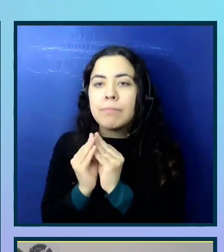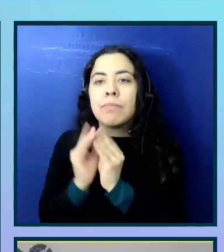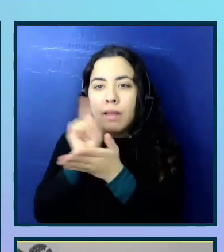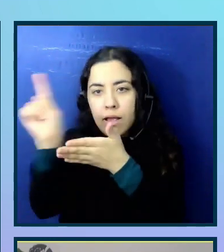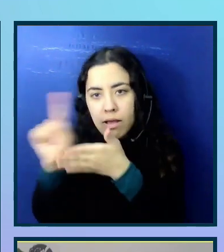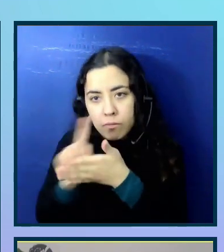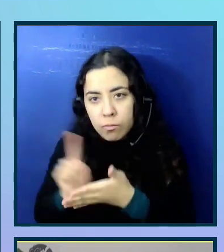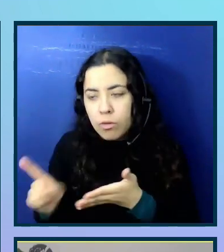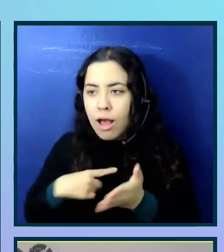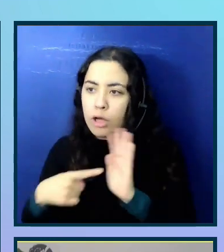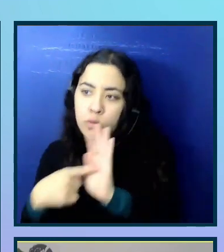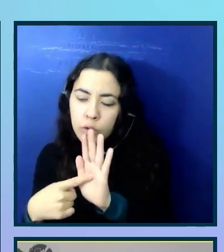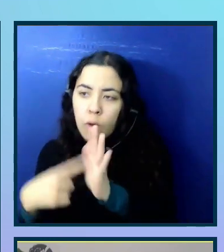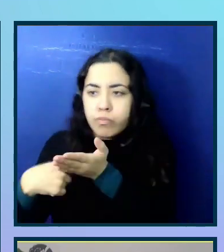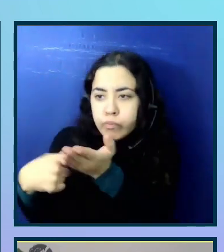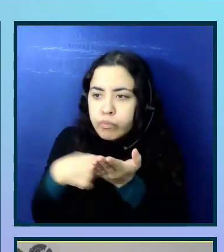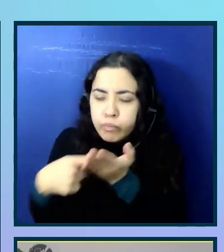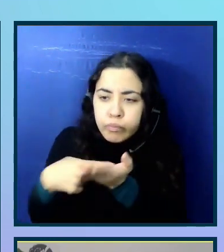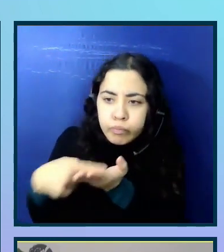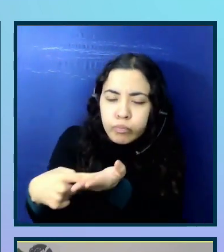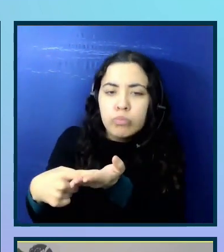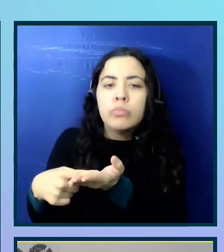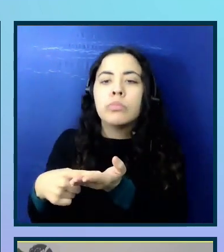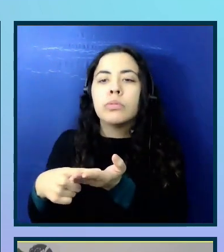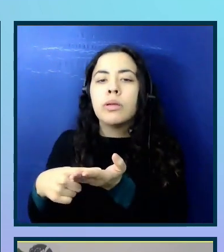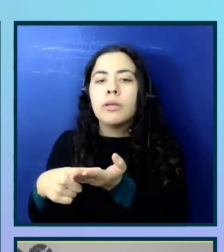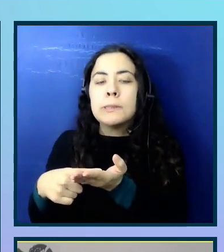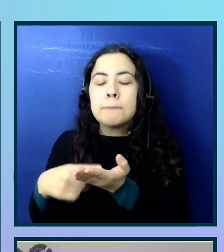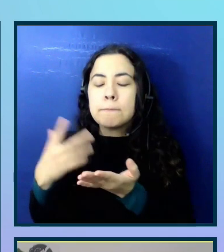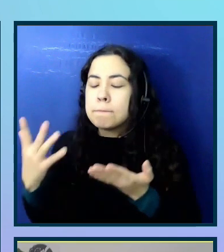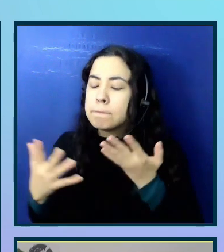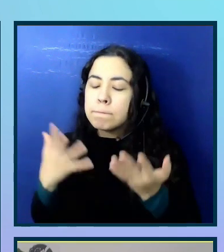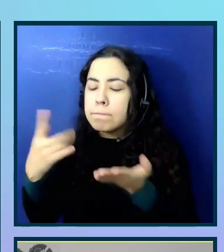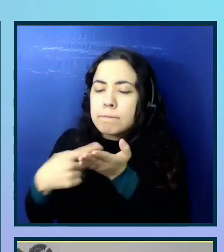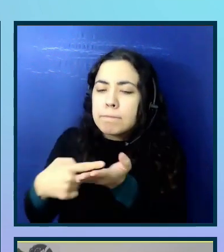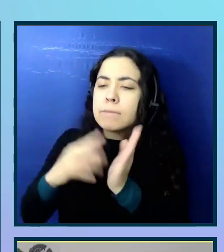to discuss them directly with the developer, to discuss documentation and specification,